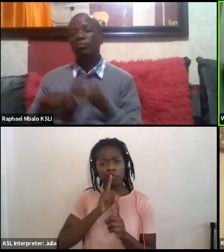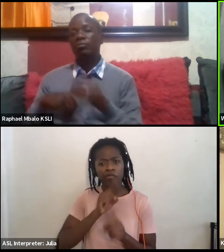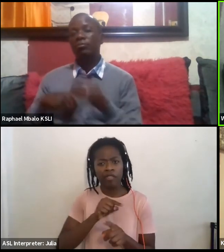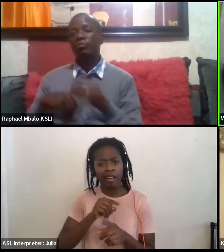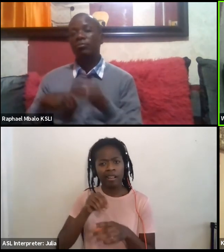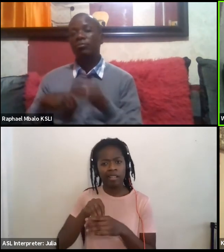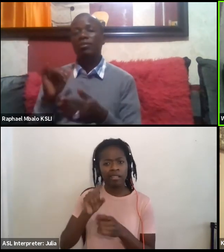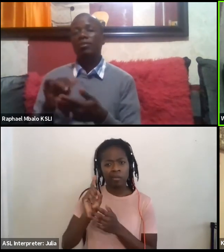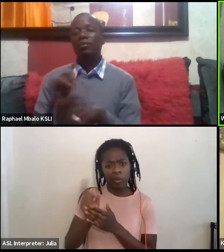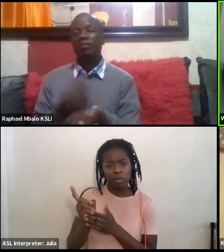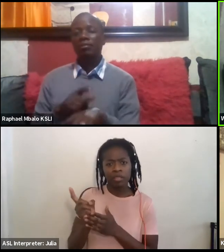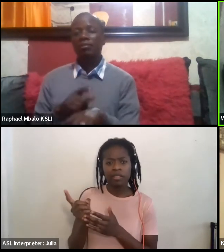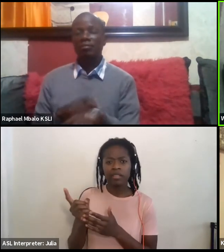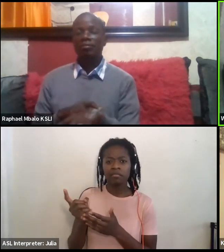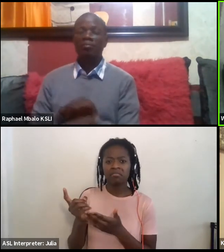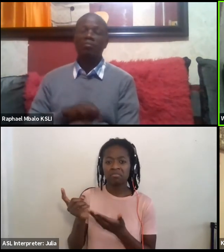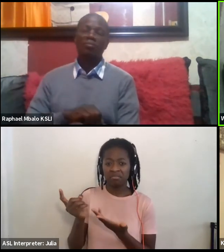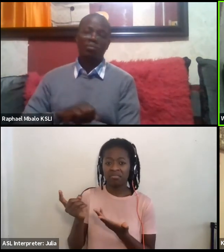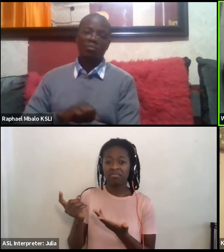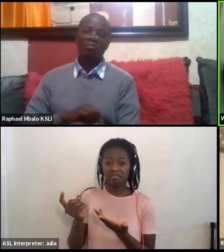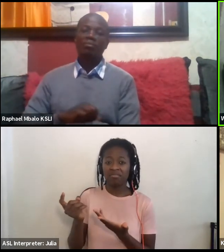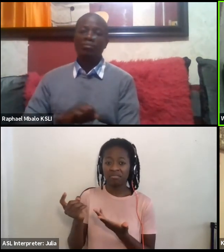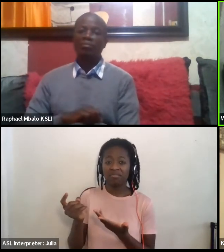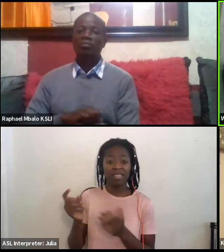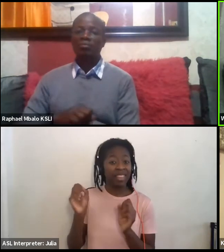just makes or breaks the show.